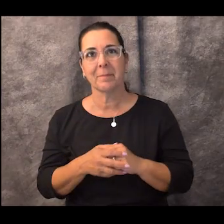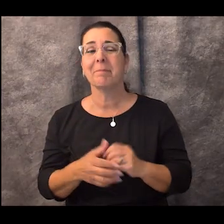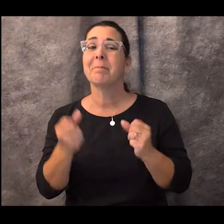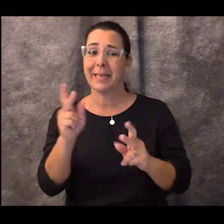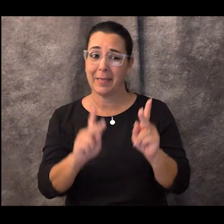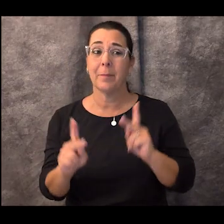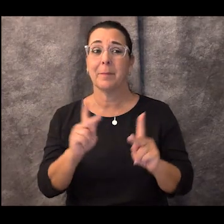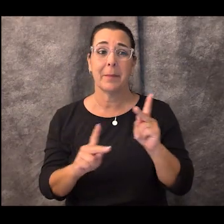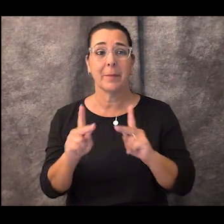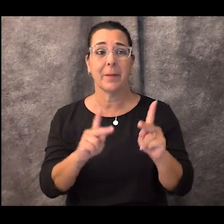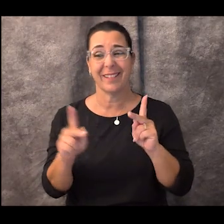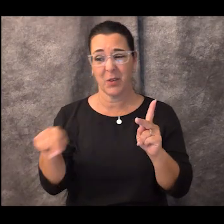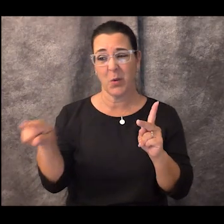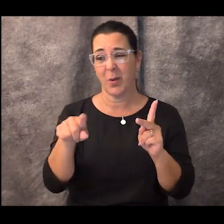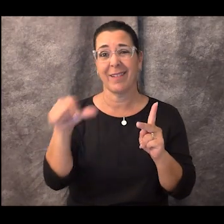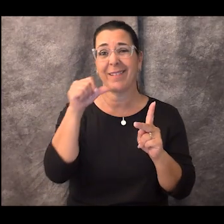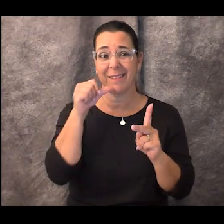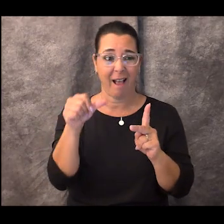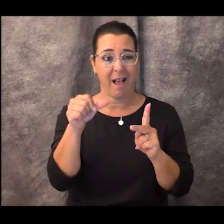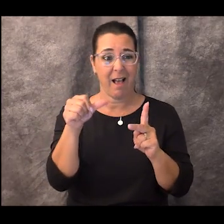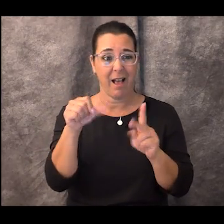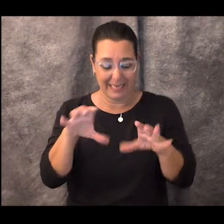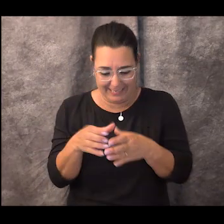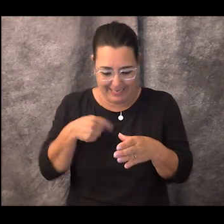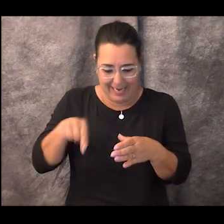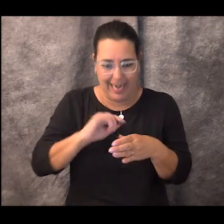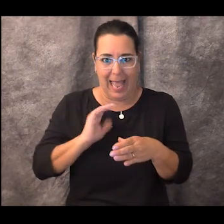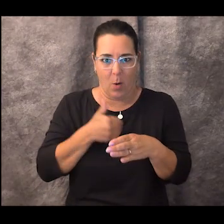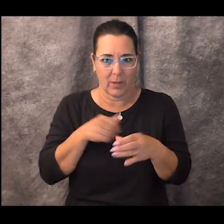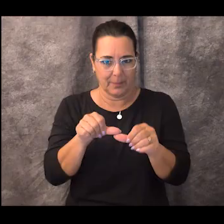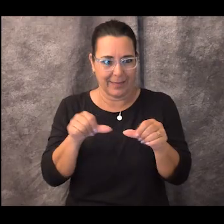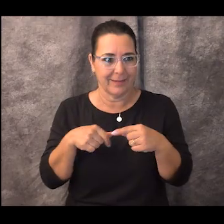in the disability advocacy space, who probably think you guys have the ADA